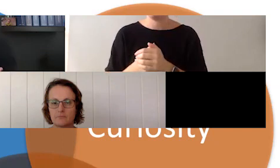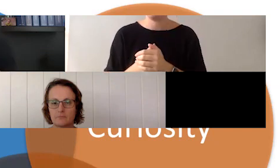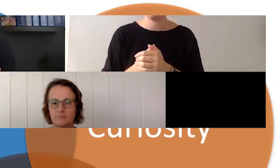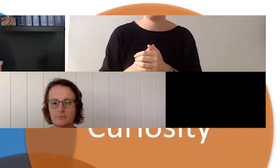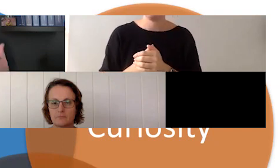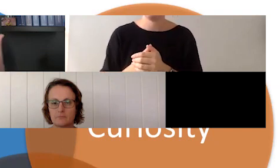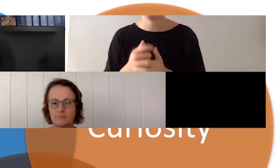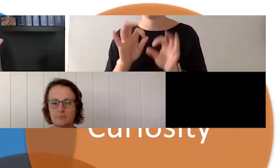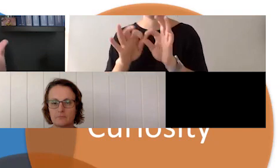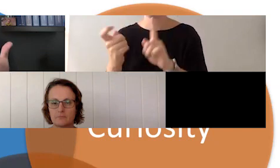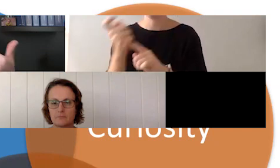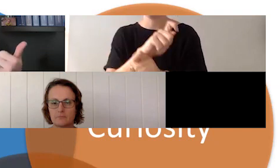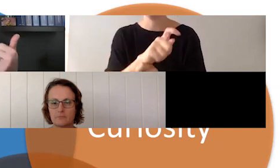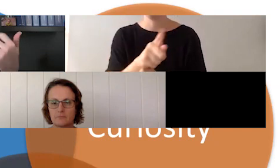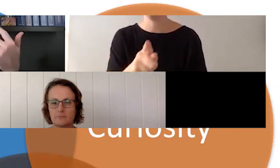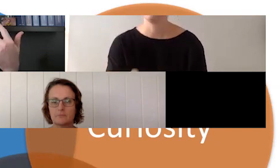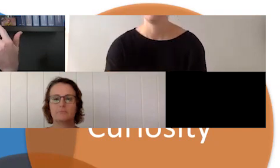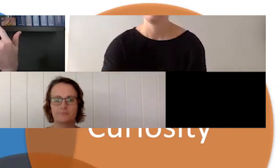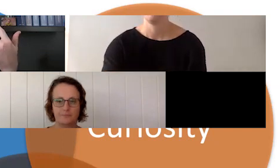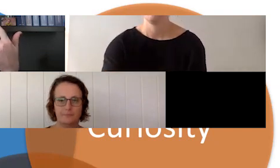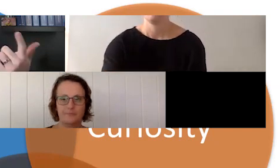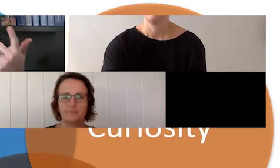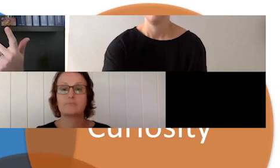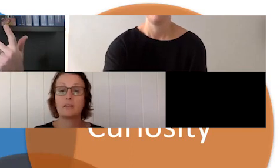understanding of what the problems are, what the vision is, and how